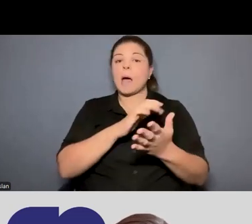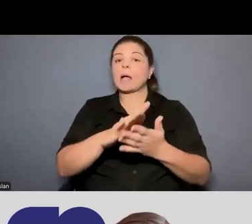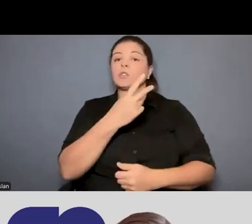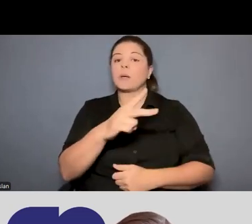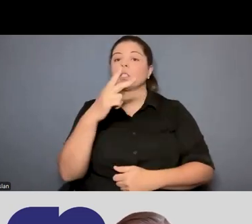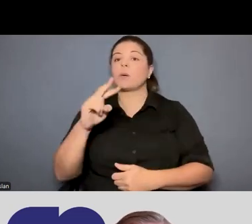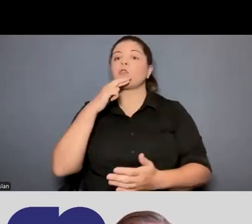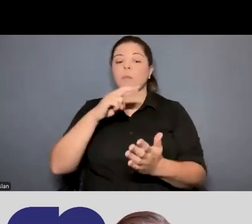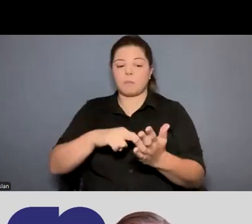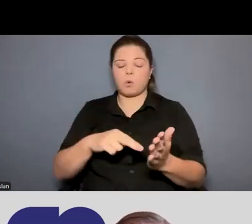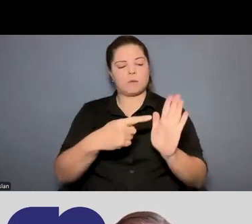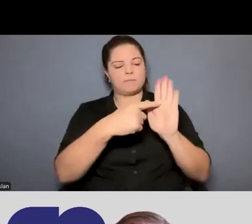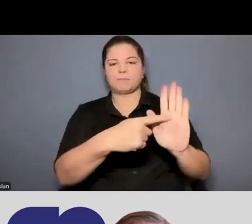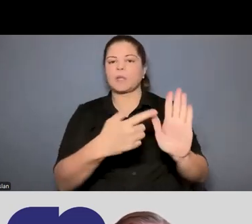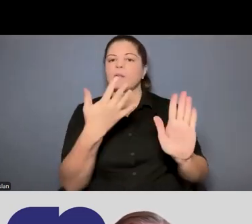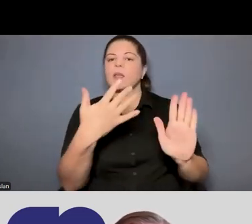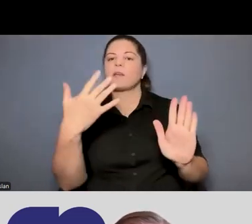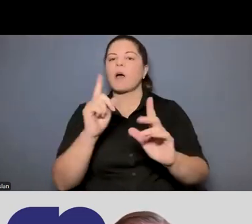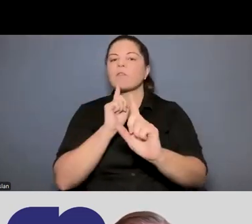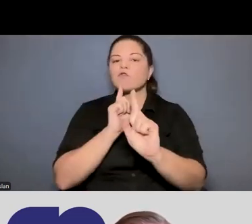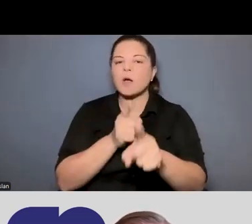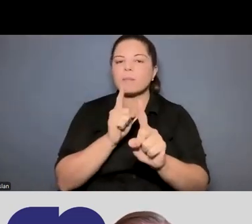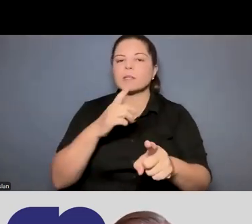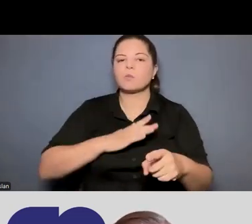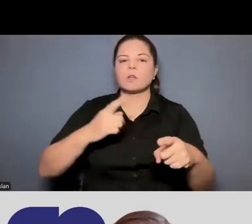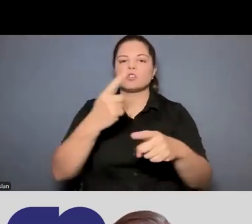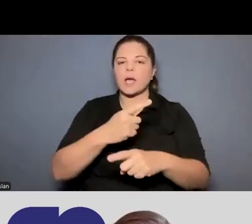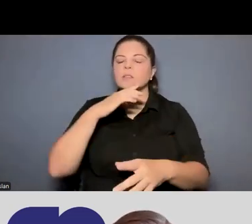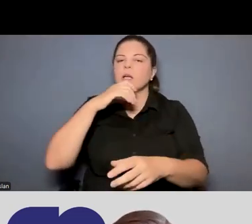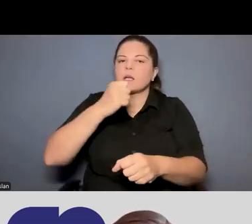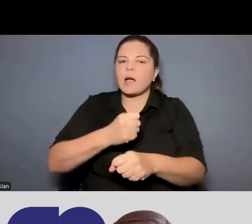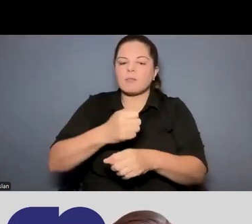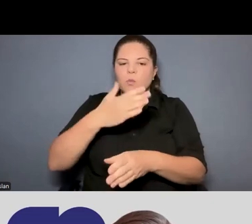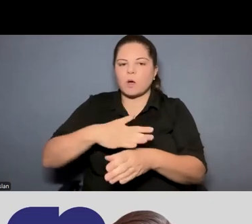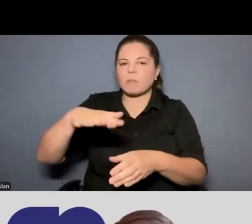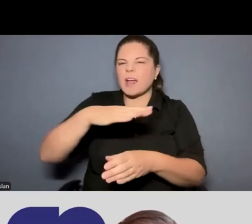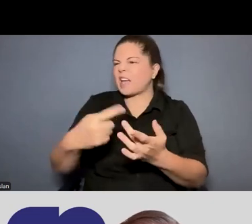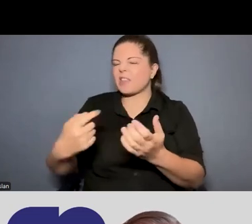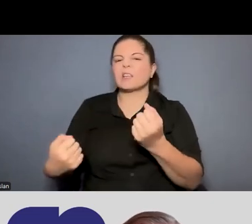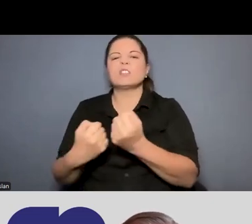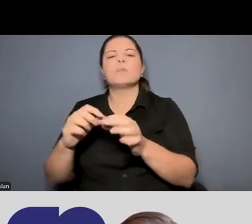recommendations for change across government, workplaces, and supporting organisations.